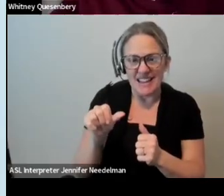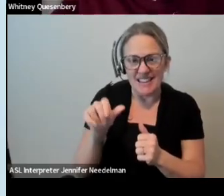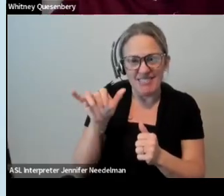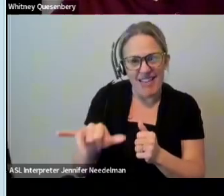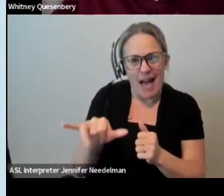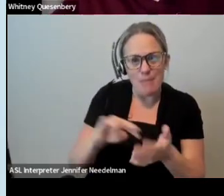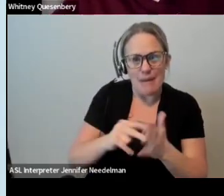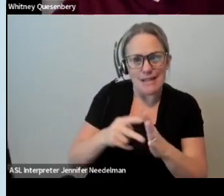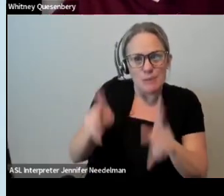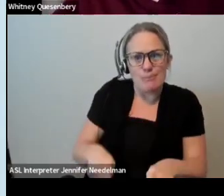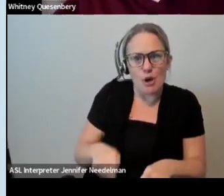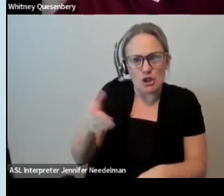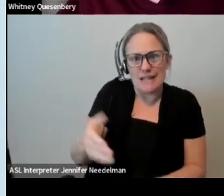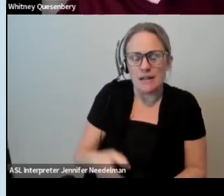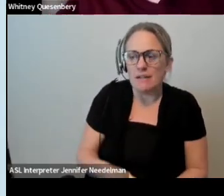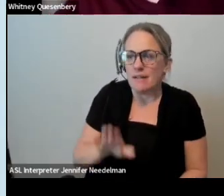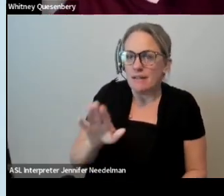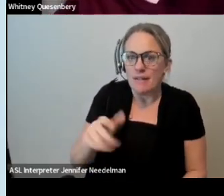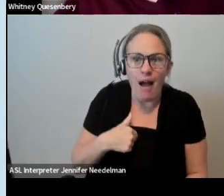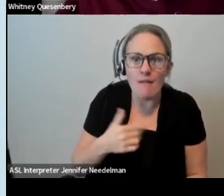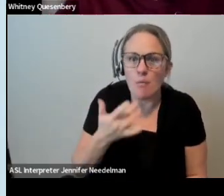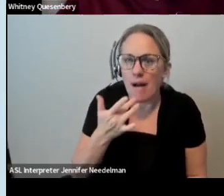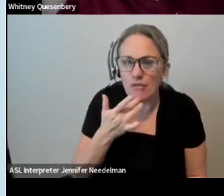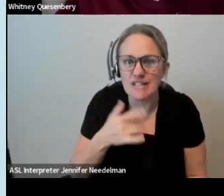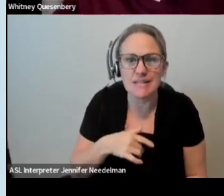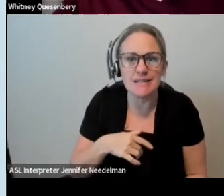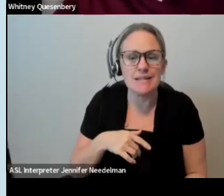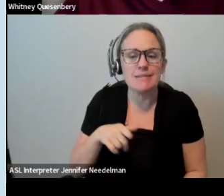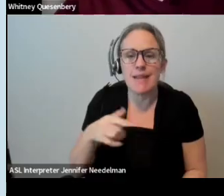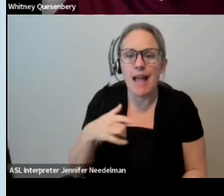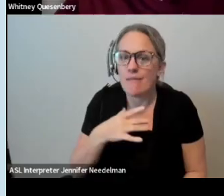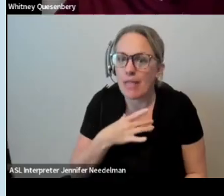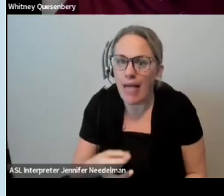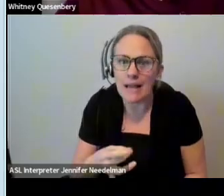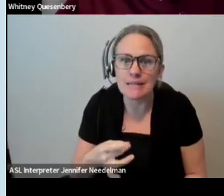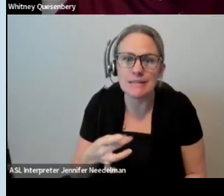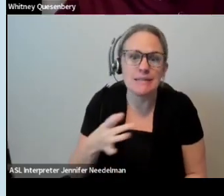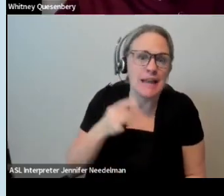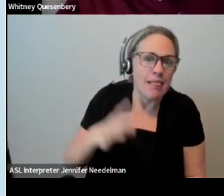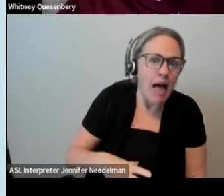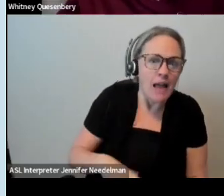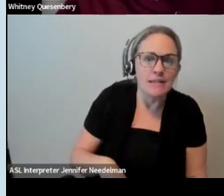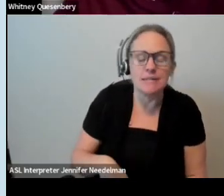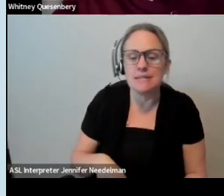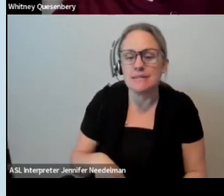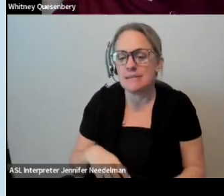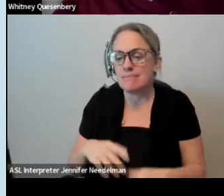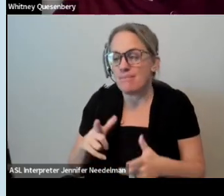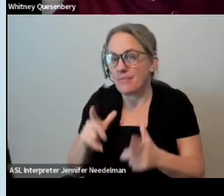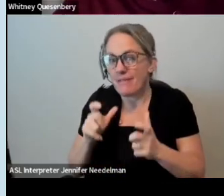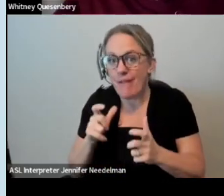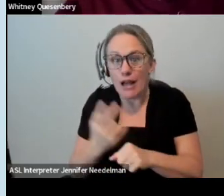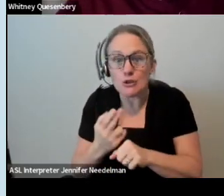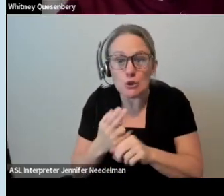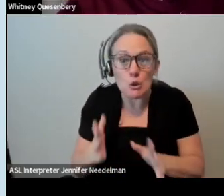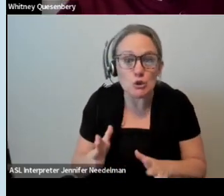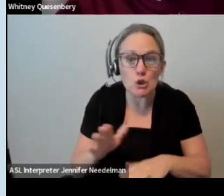and wants and preferences and habits, and whether they're a fast user or a slow user, whether they're easily